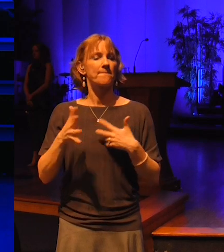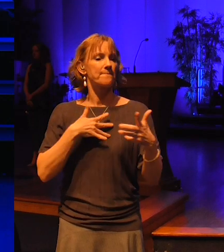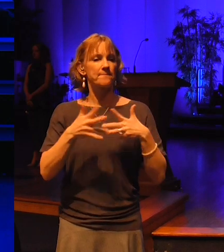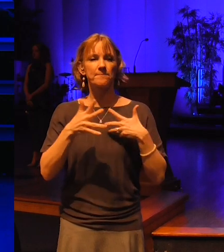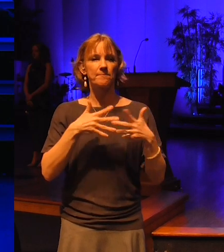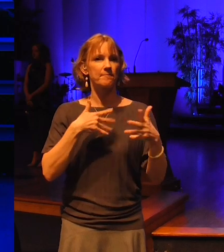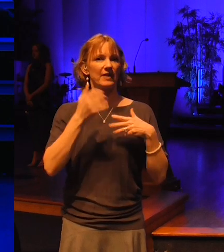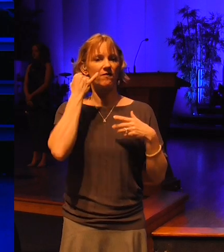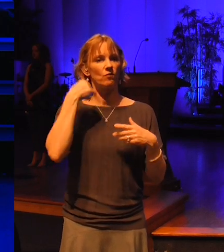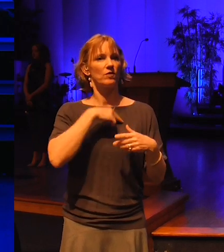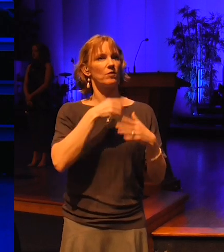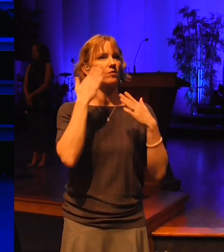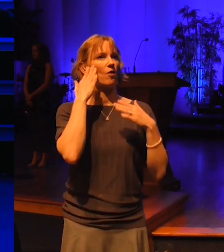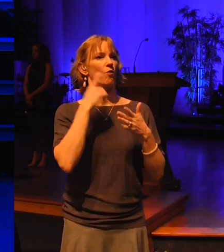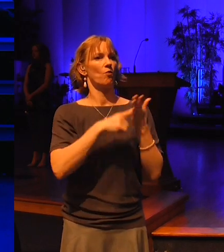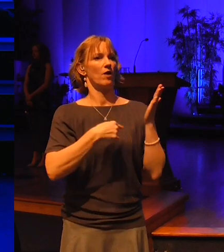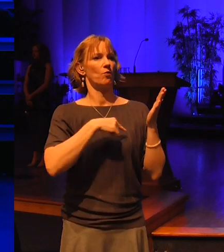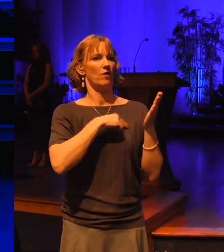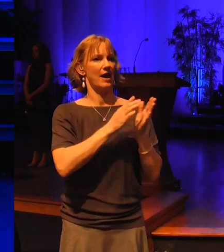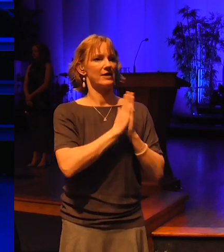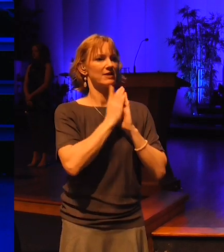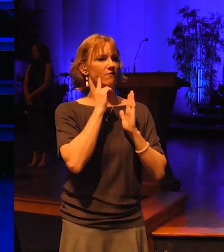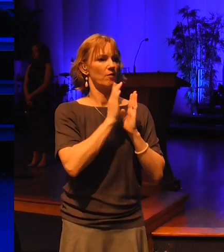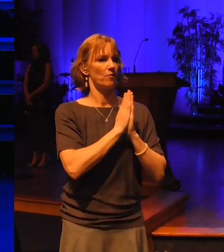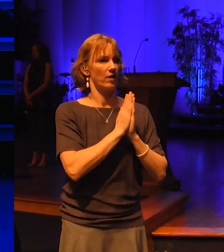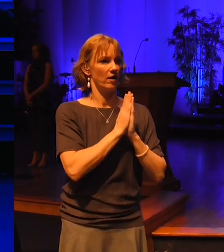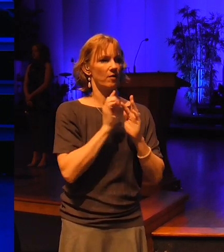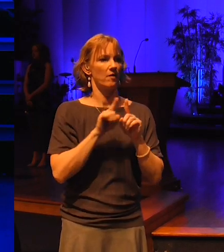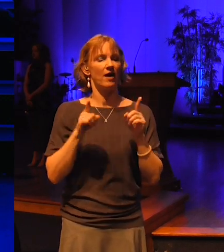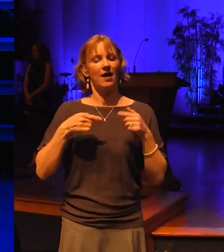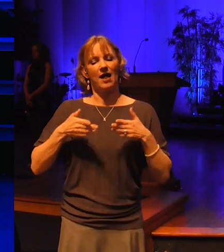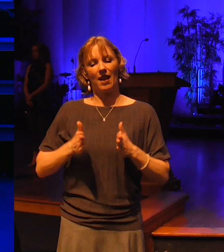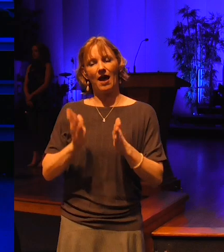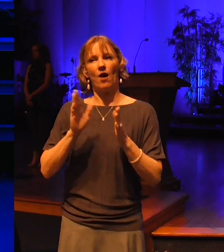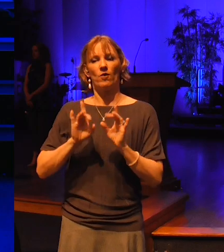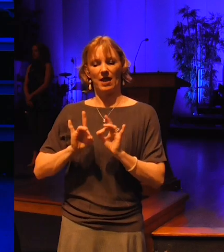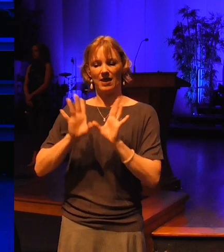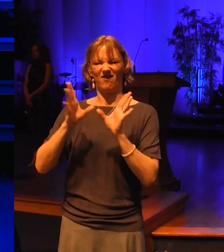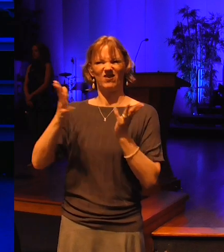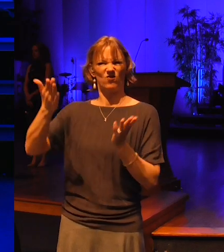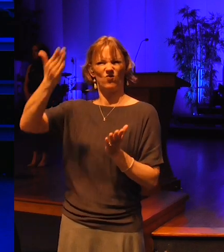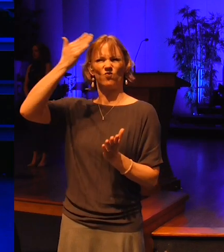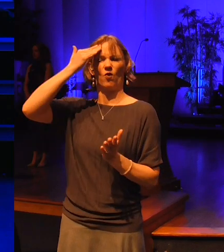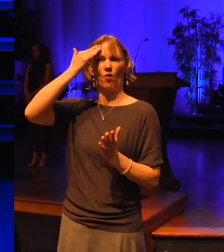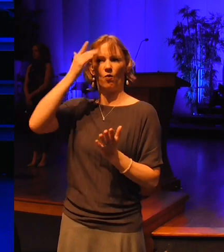for today or not we allow that light to know what it is and know what it's doing to bring